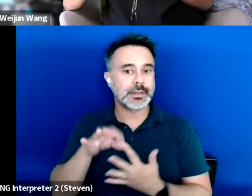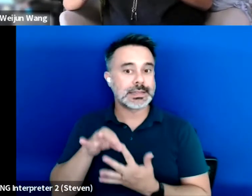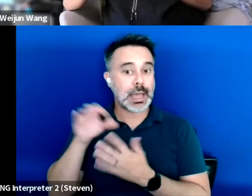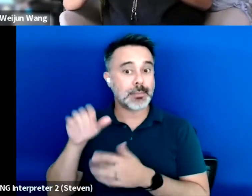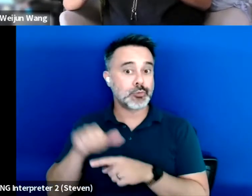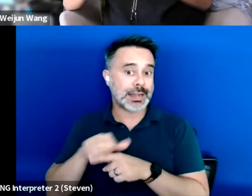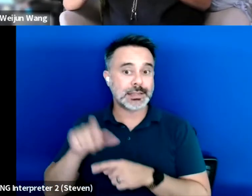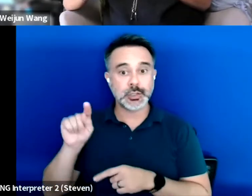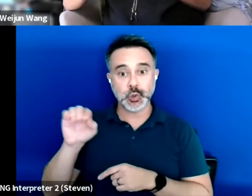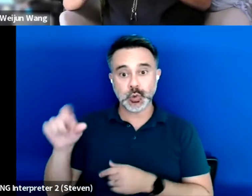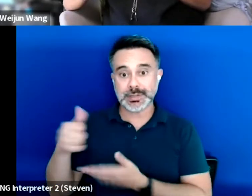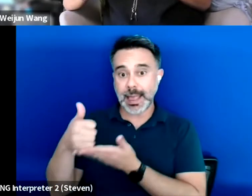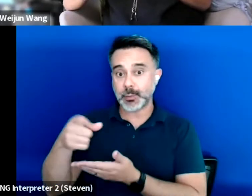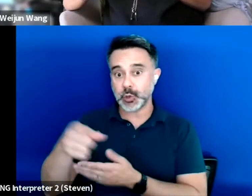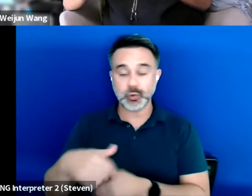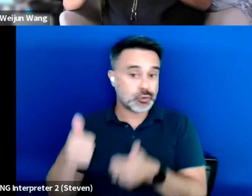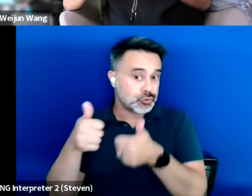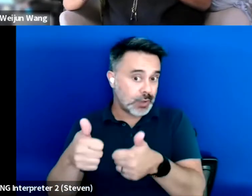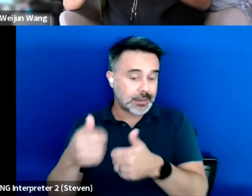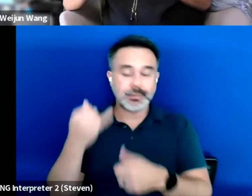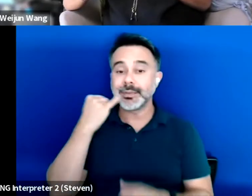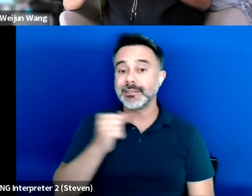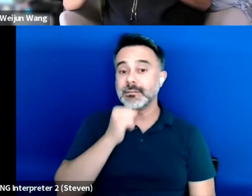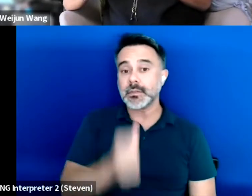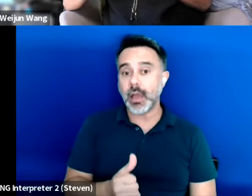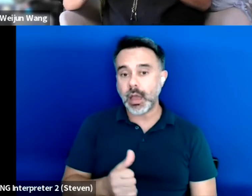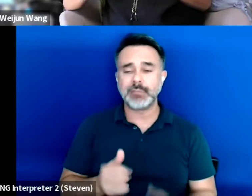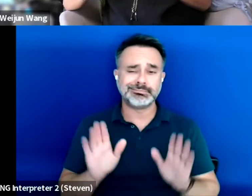can upend and throw the best-laid writing plans into a dumpster fire.